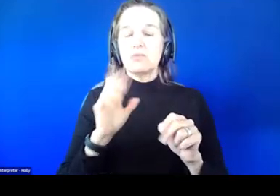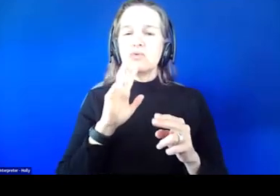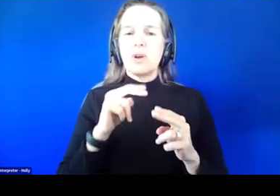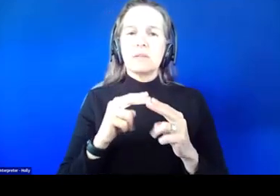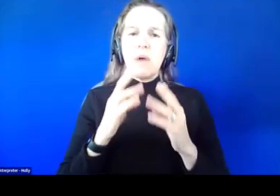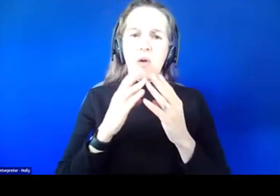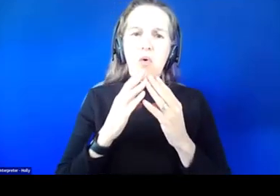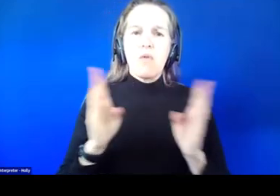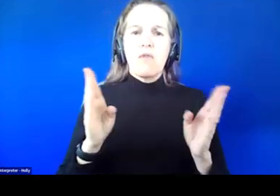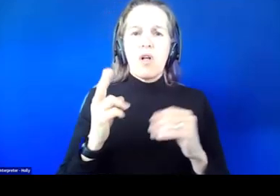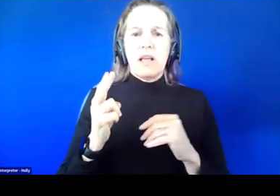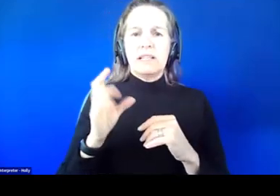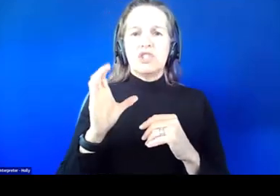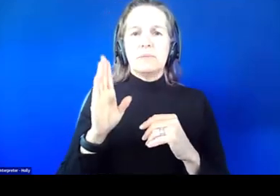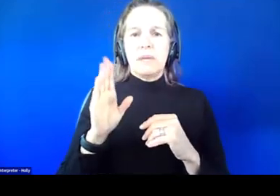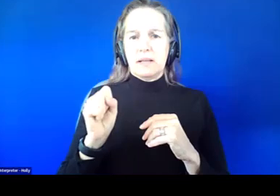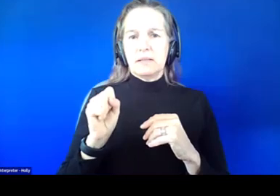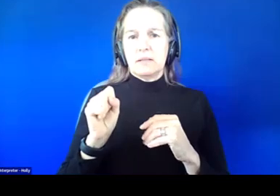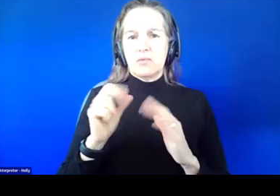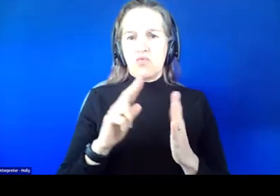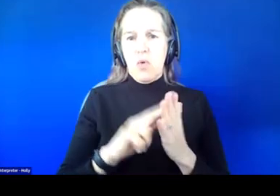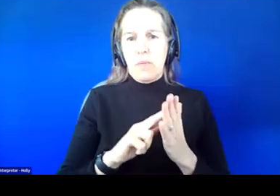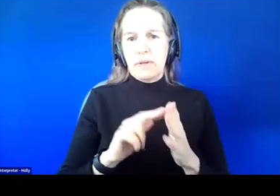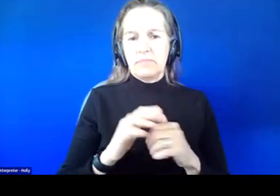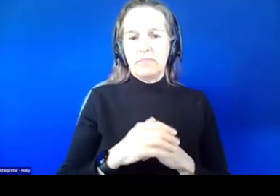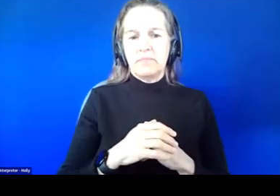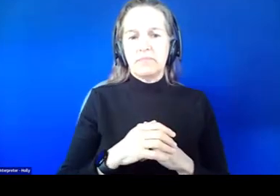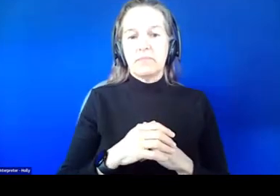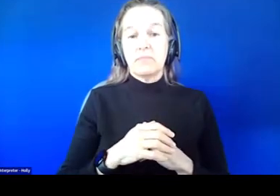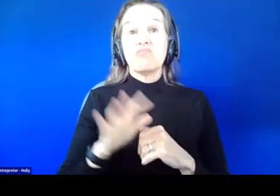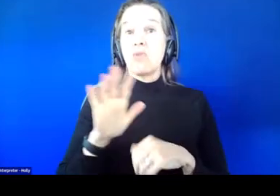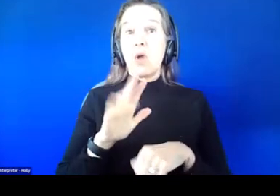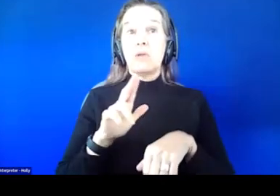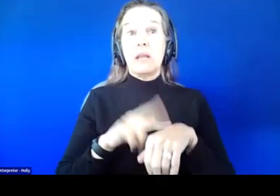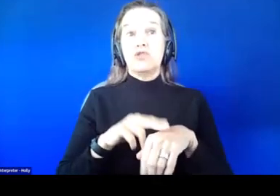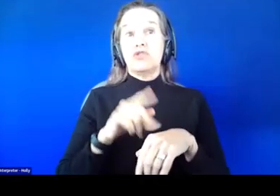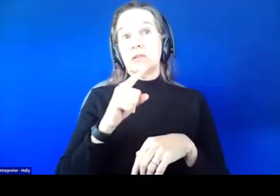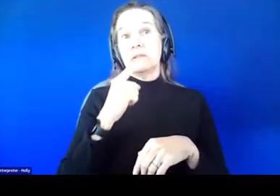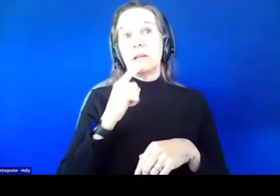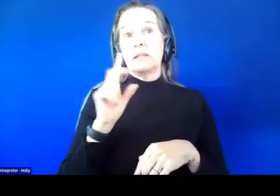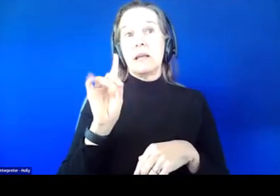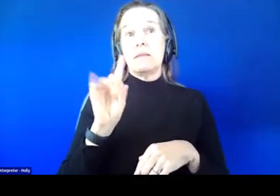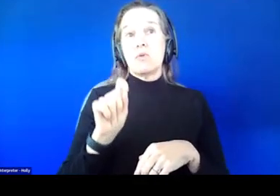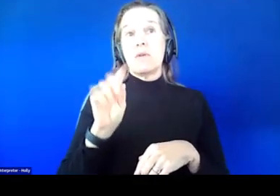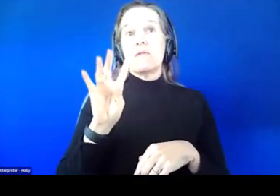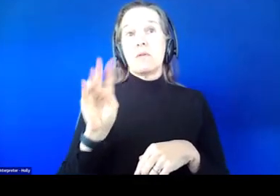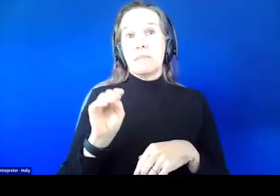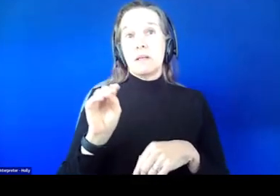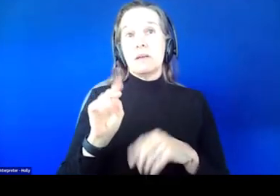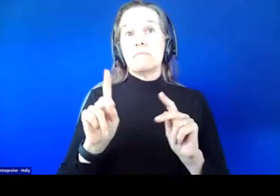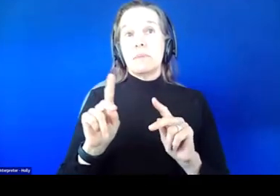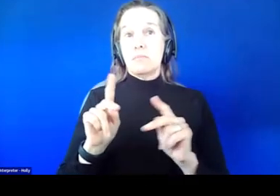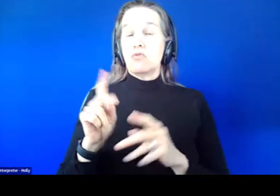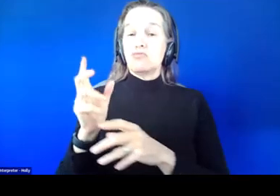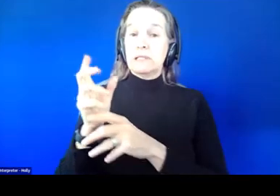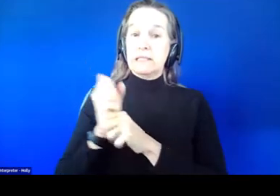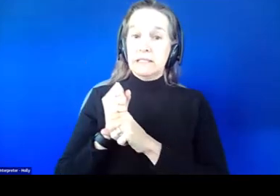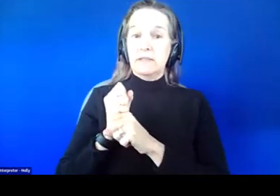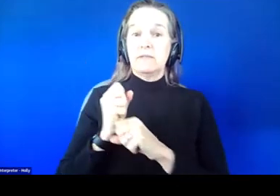So nationwide, 8.4 million people received HCBS in 2023,